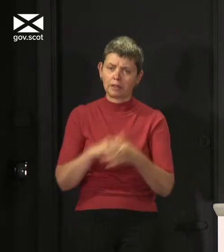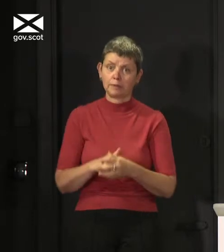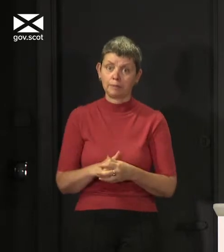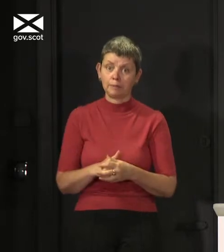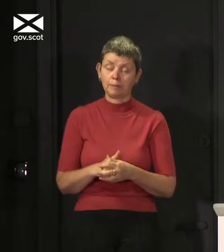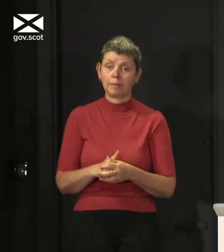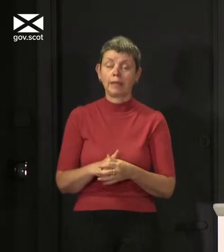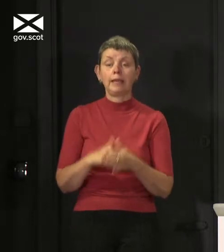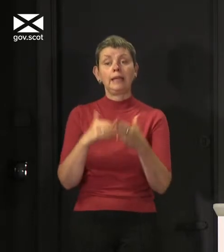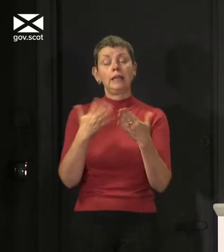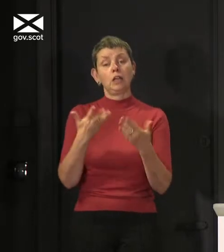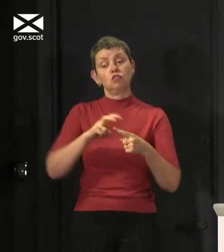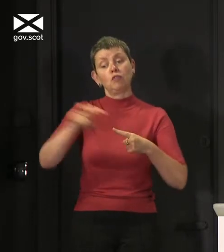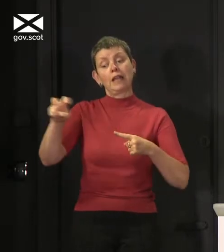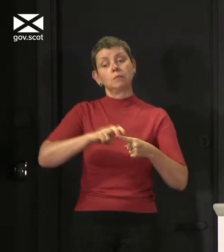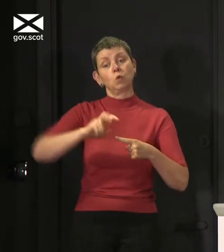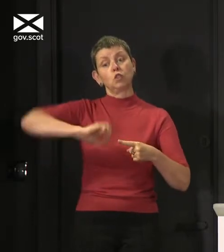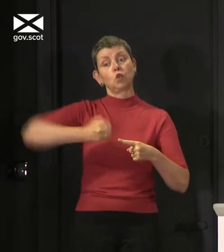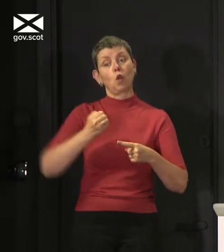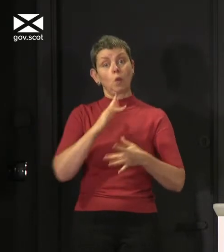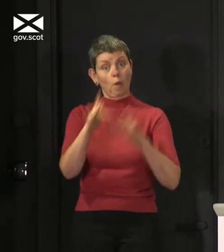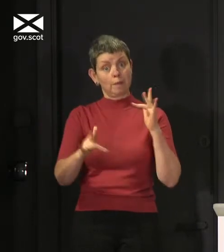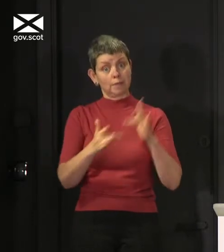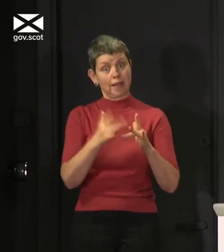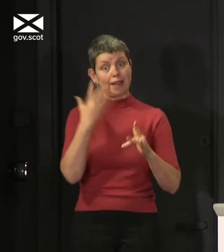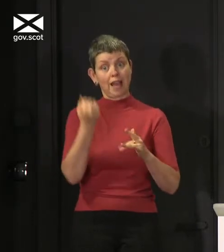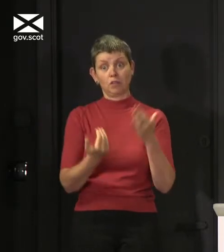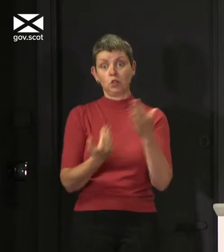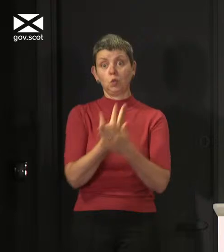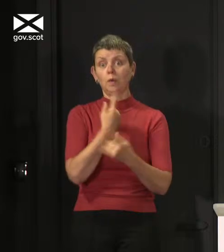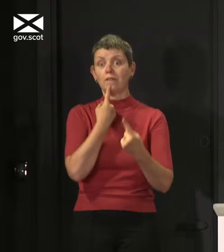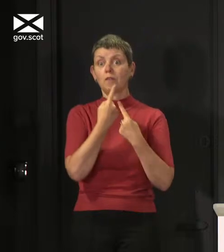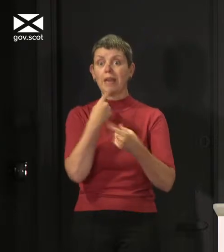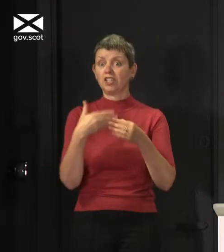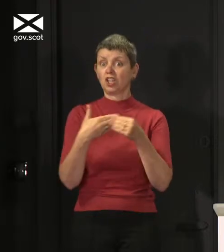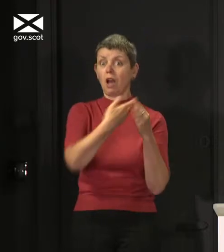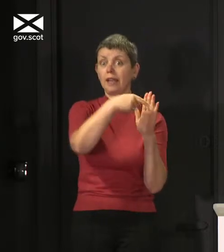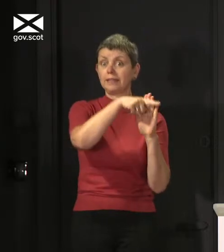today on the Transport Scotland website and I would recommend that you take time to read it.